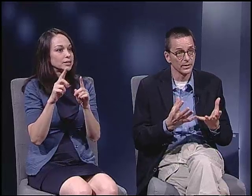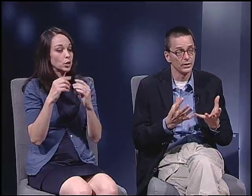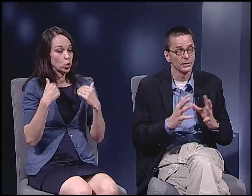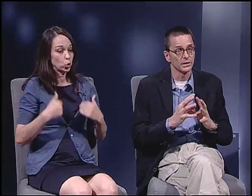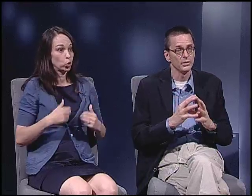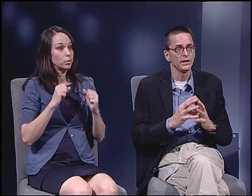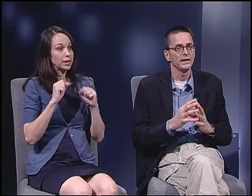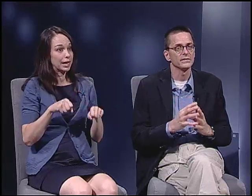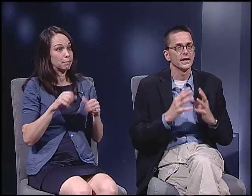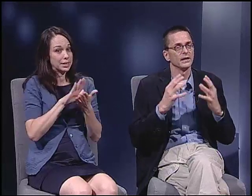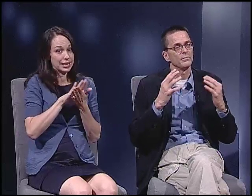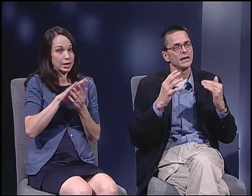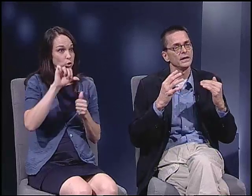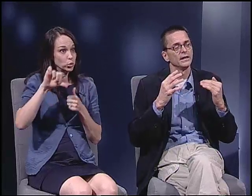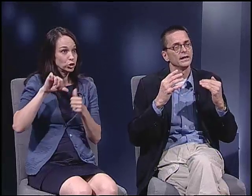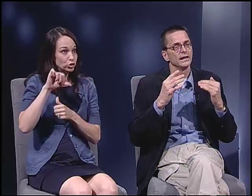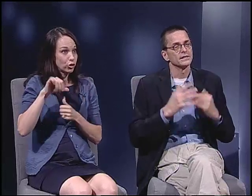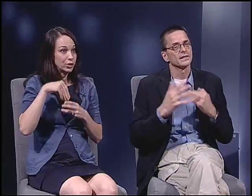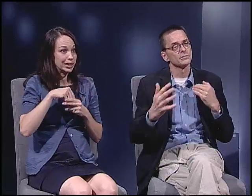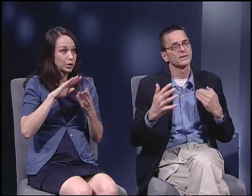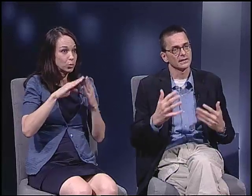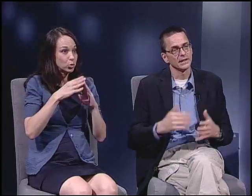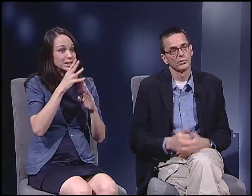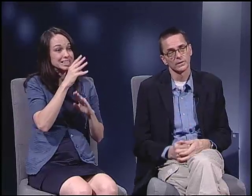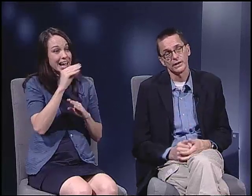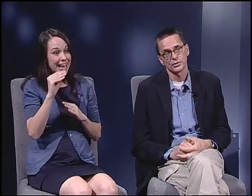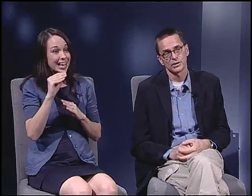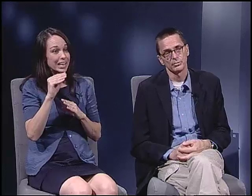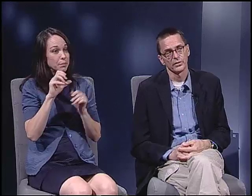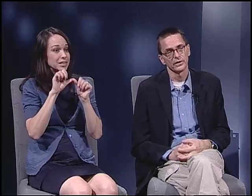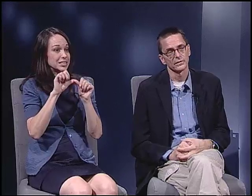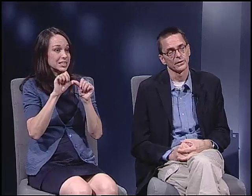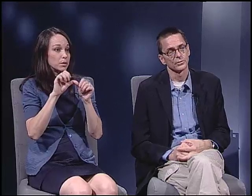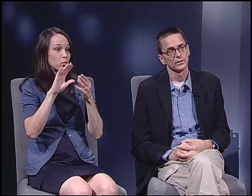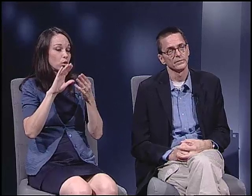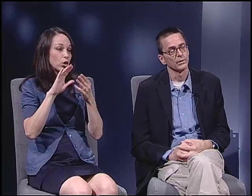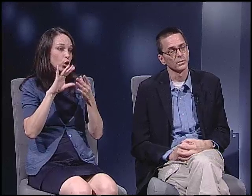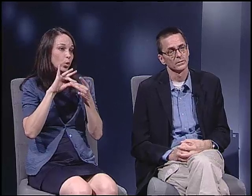in human communities and be in some sustainable relationship with this larger living world.